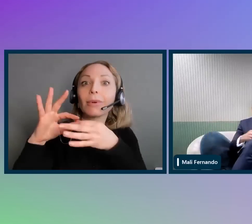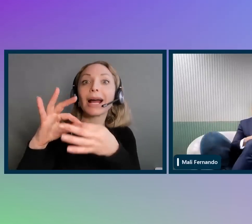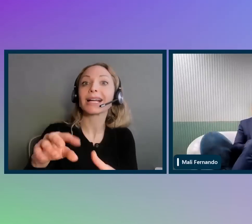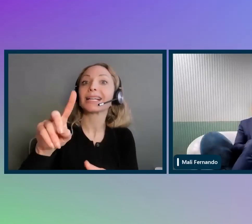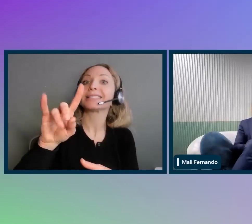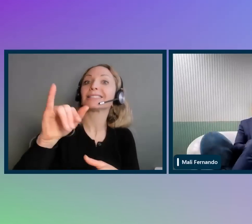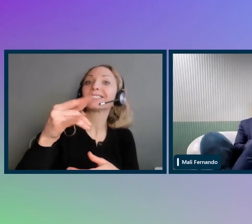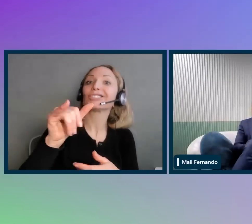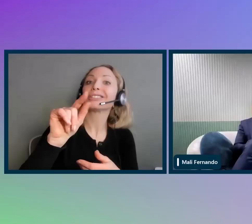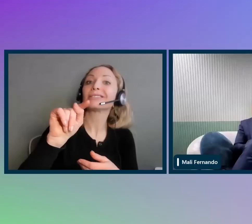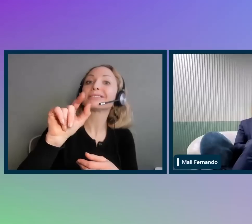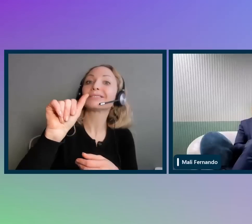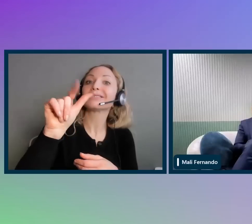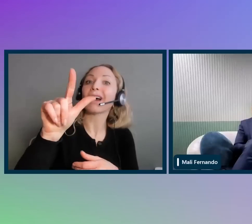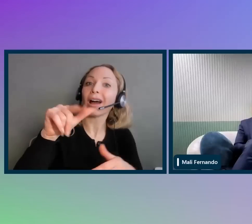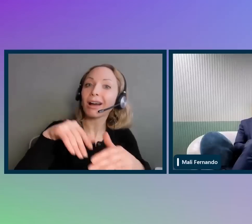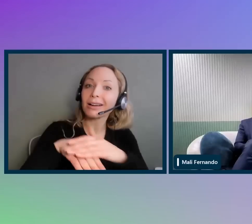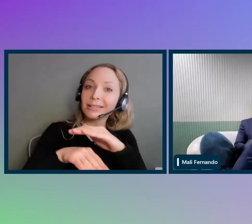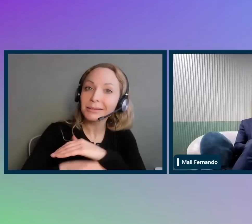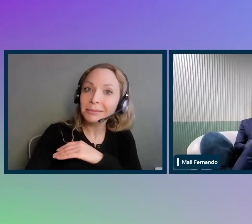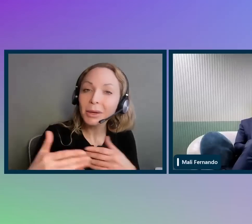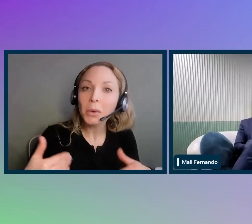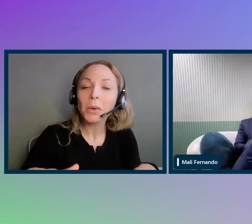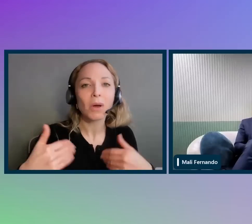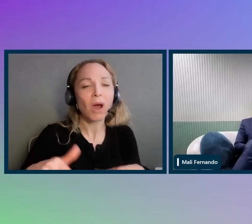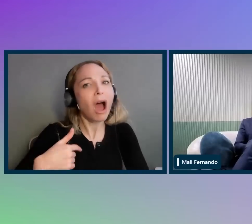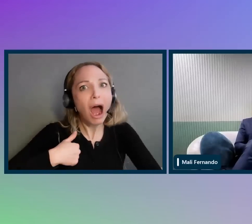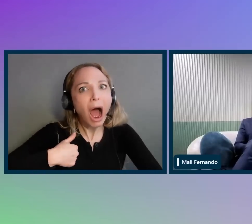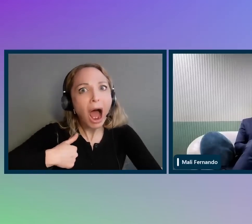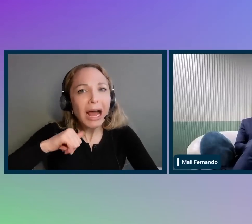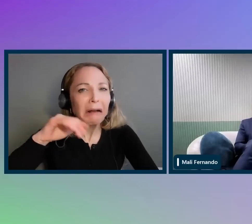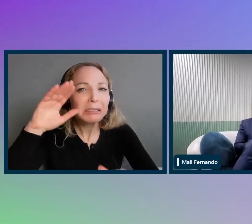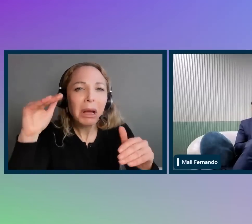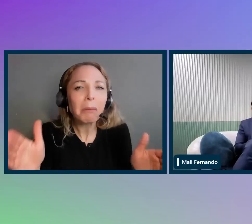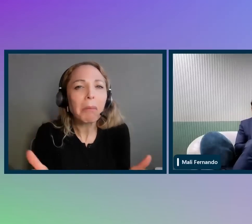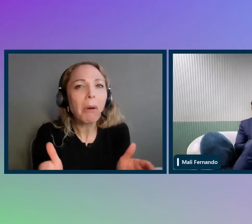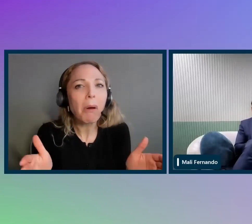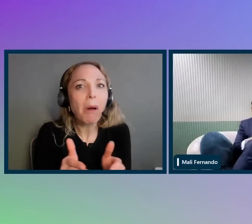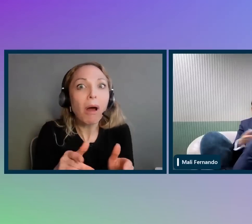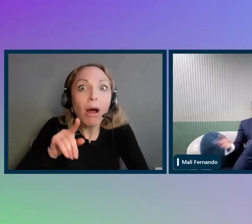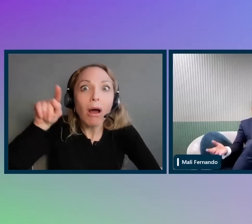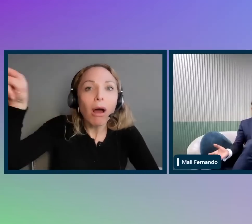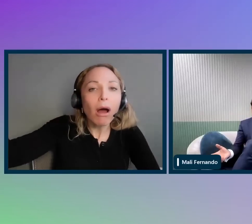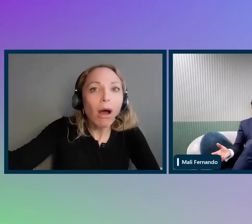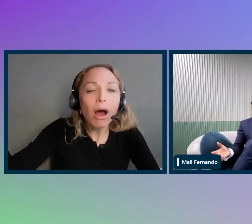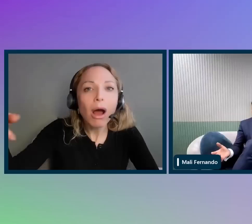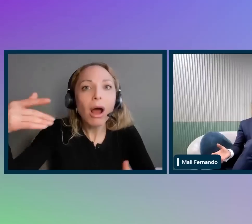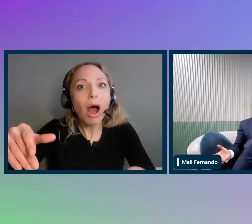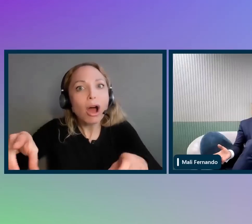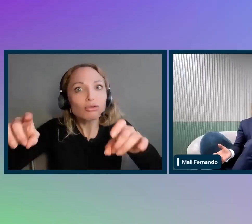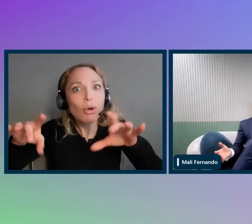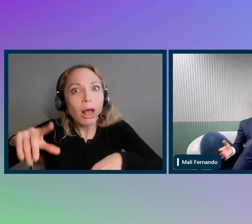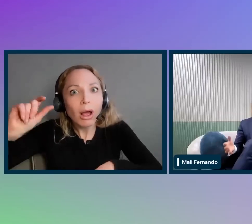to come on board for training. I didn't expect the NHS to request training. I didn't expect the Hong Kong stock exchange